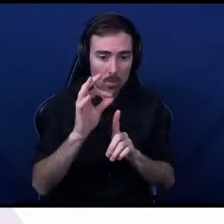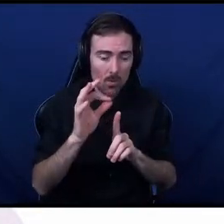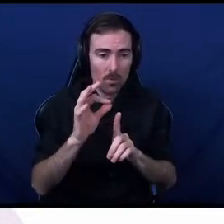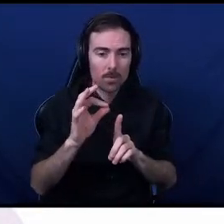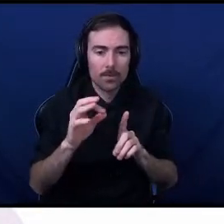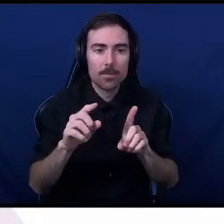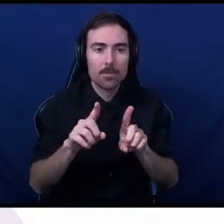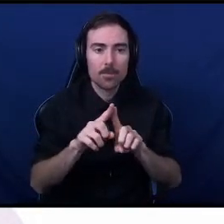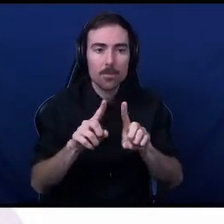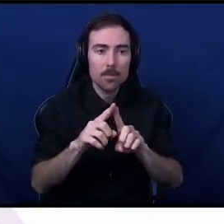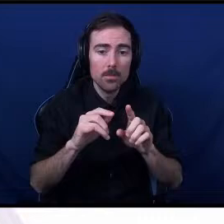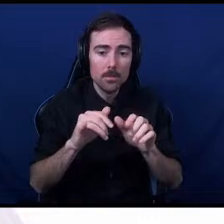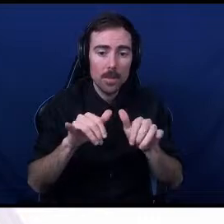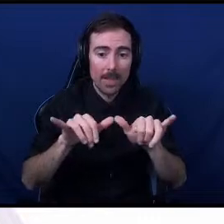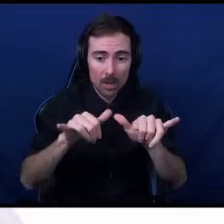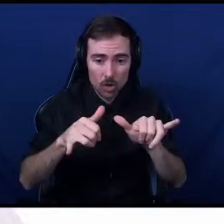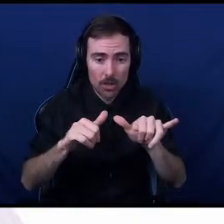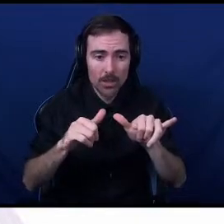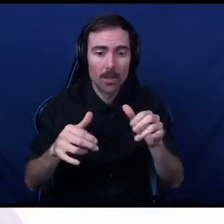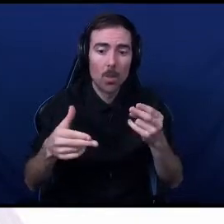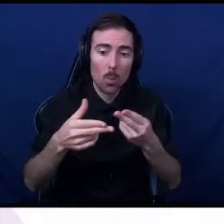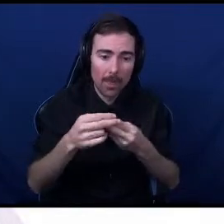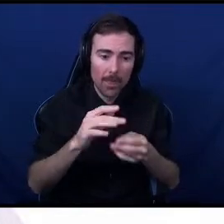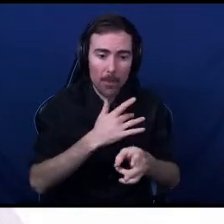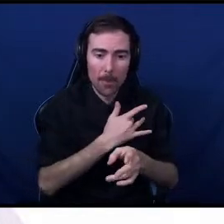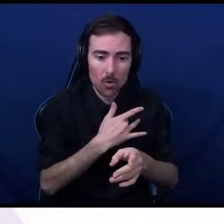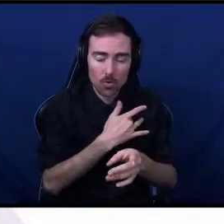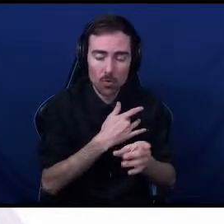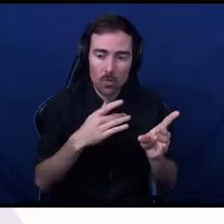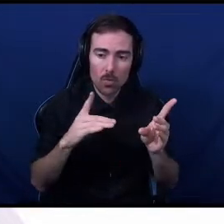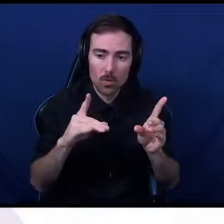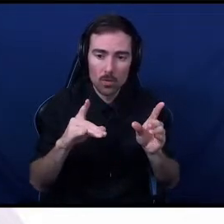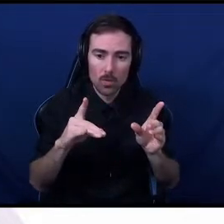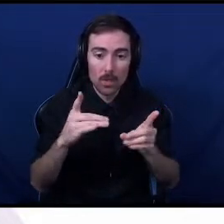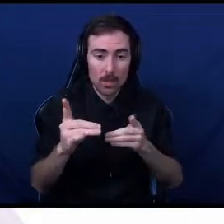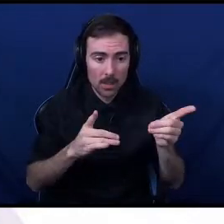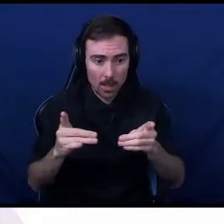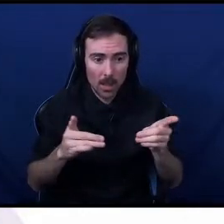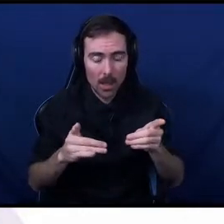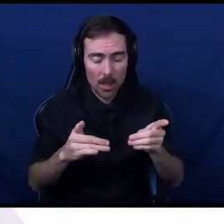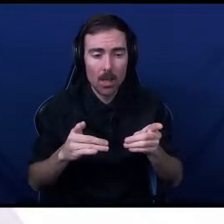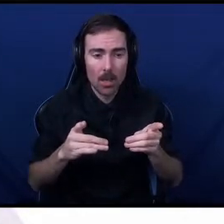design seems like such a natural connection. And that's something I'm really passionate about linking people to the designs